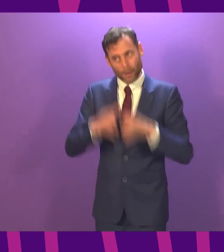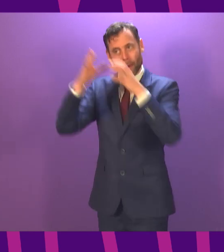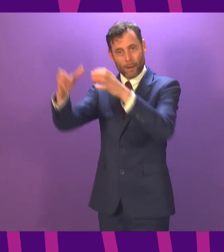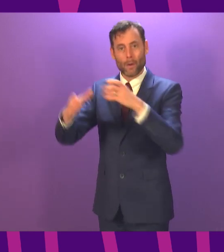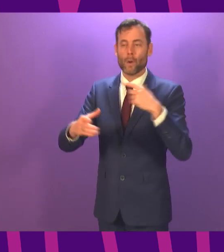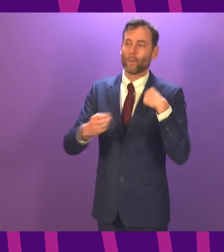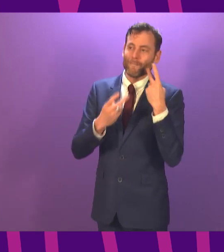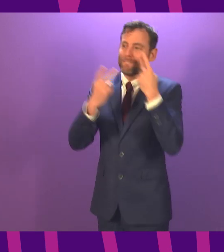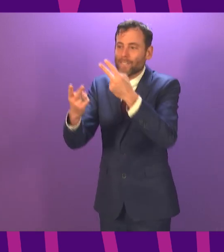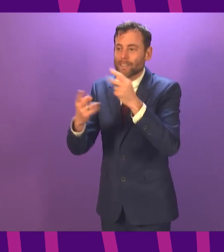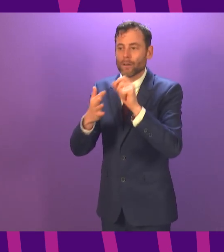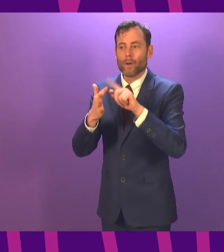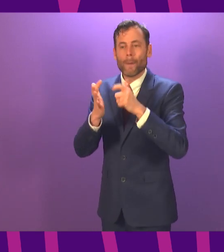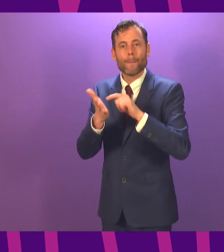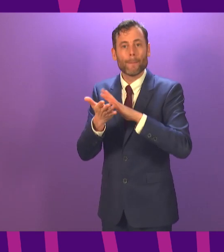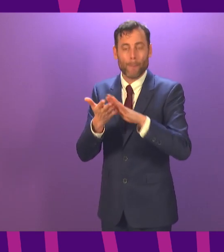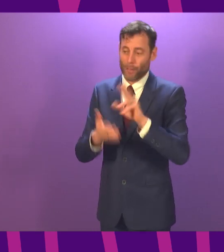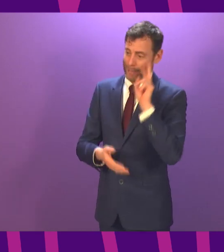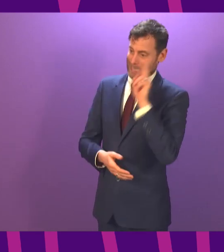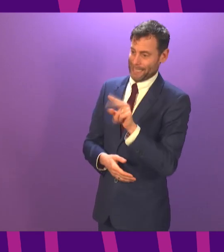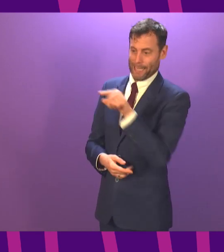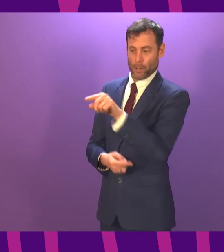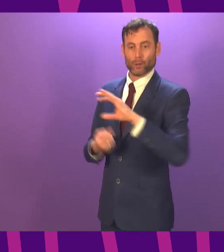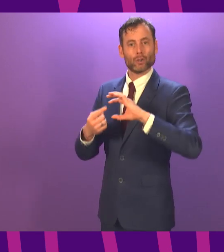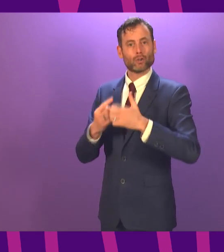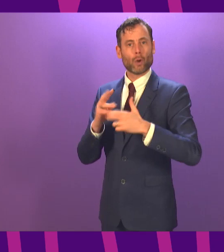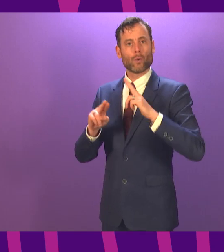to go to Perth to see the stone of destiny.